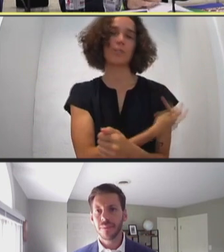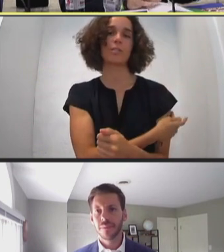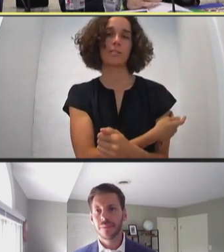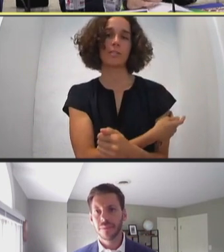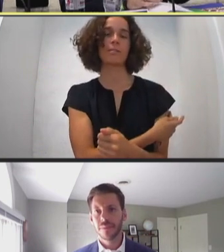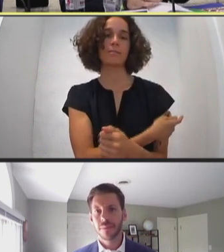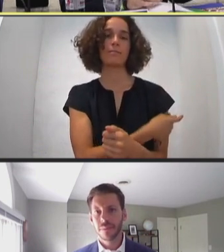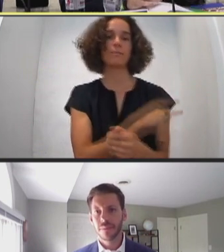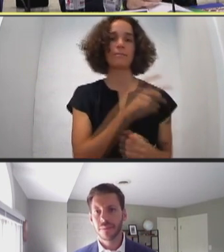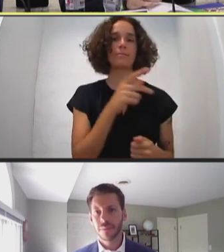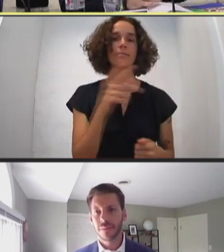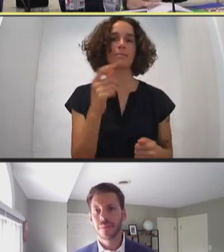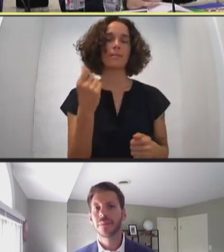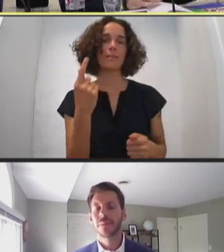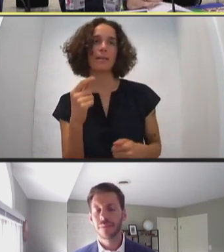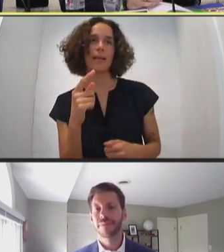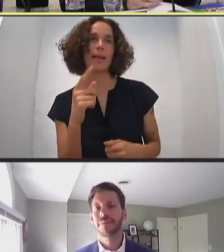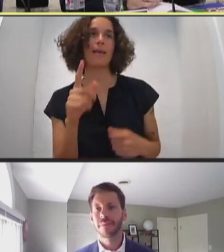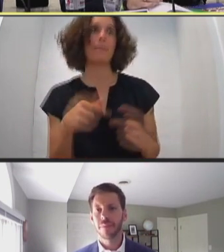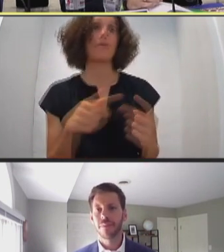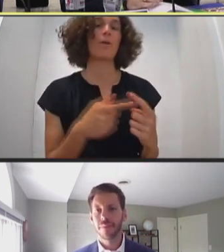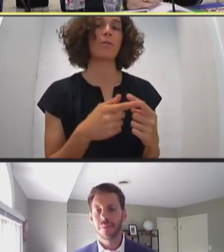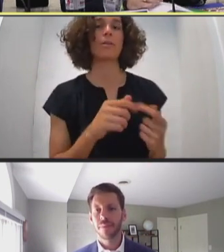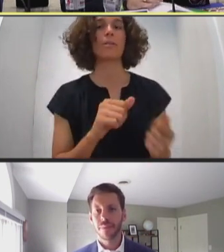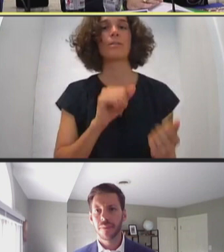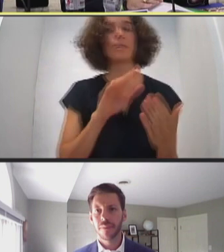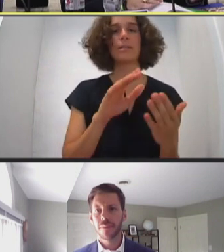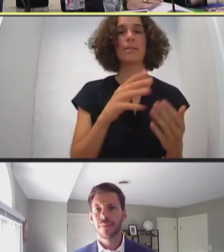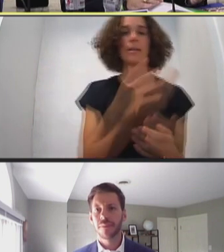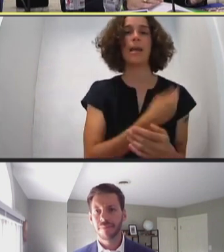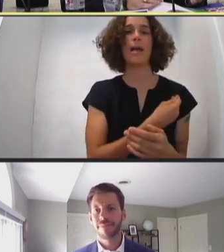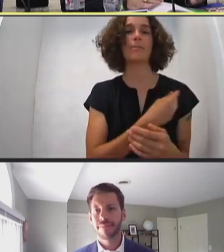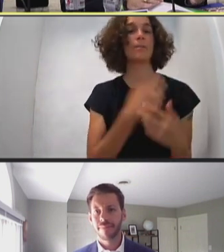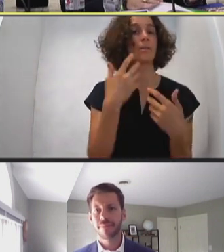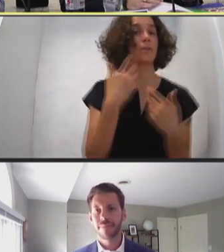you know, addressing vaccine confidence and the time it takes for that. I know there's